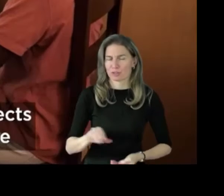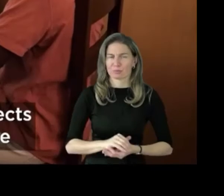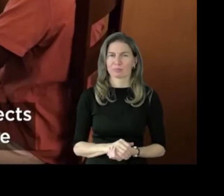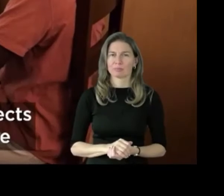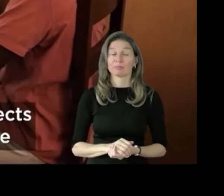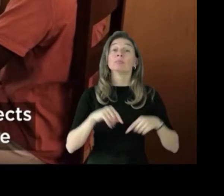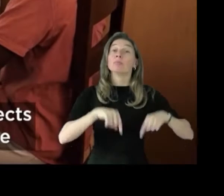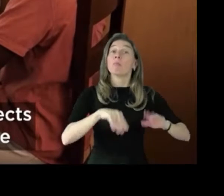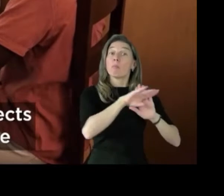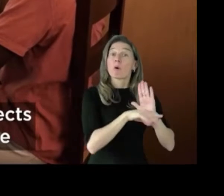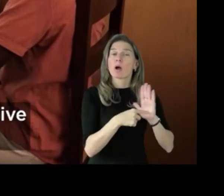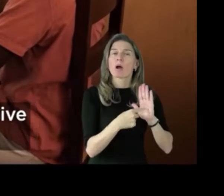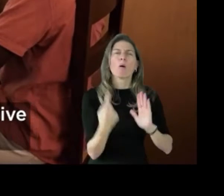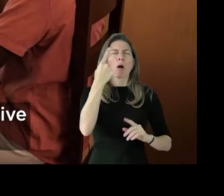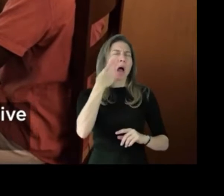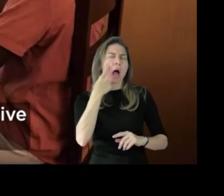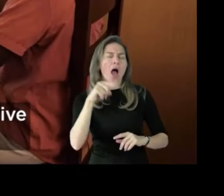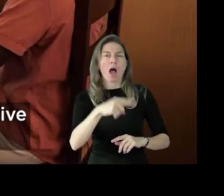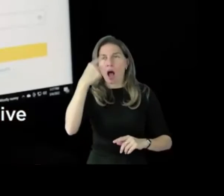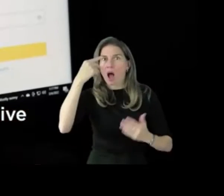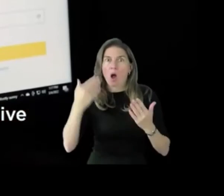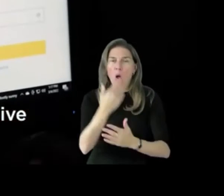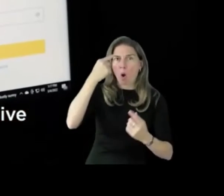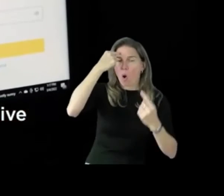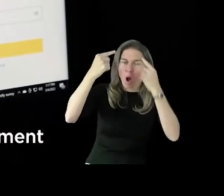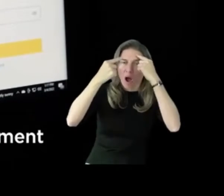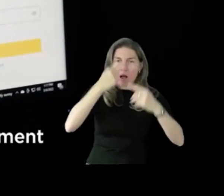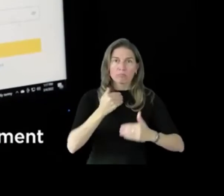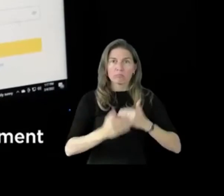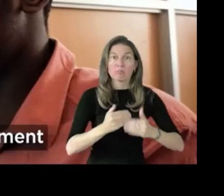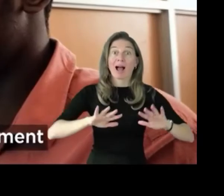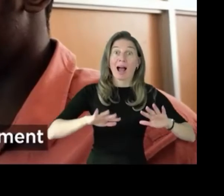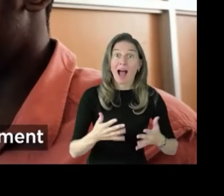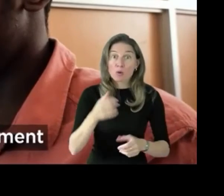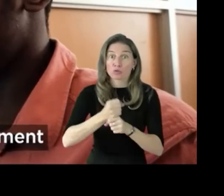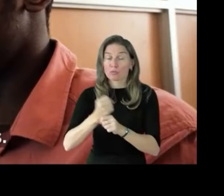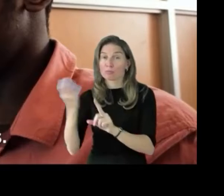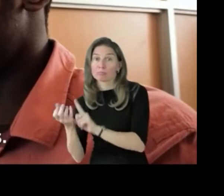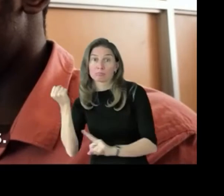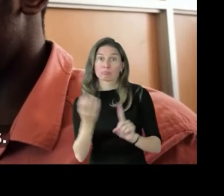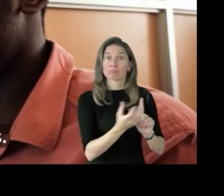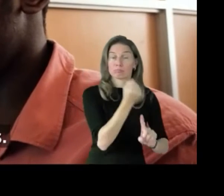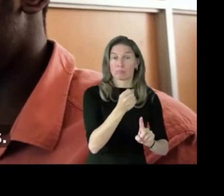One of the key aspects of our programme was to test innovative approaches to access employment in both countries.